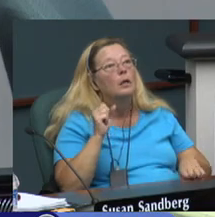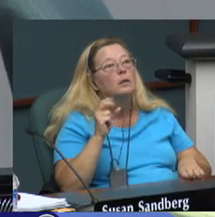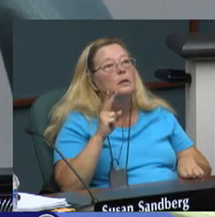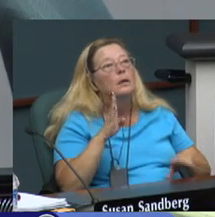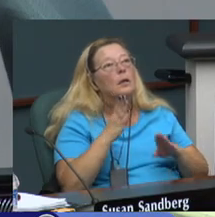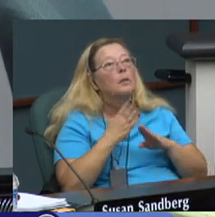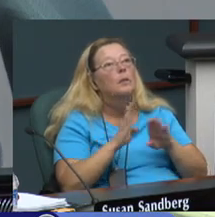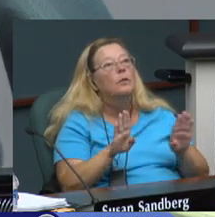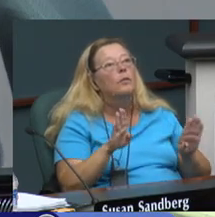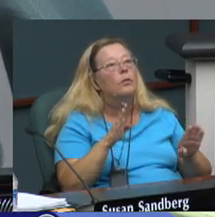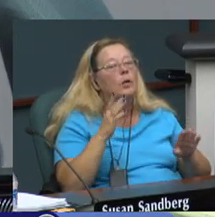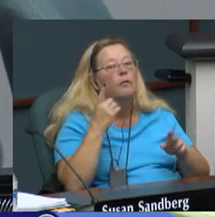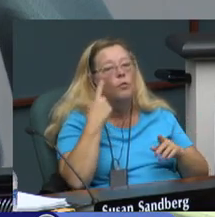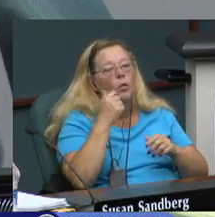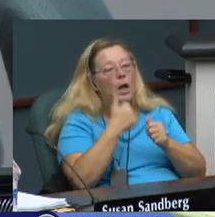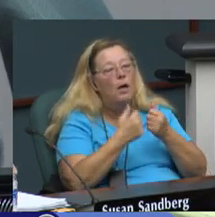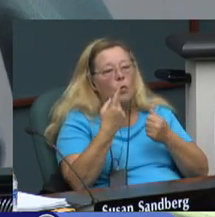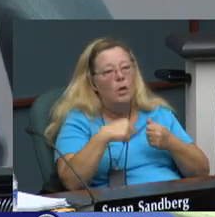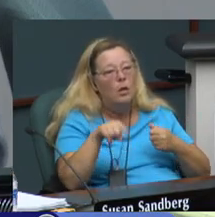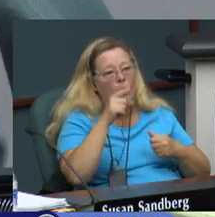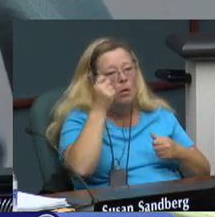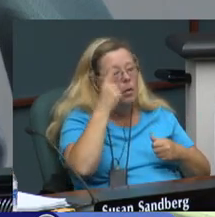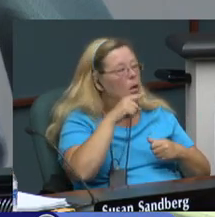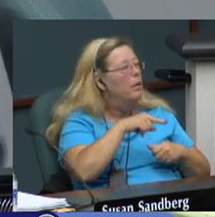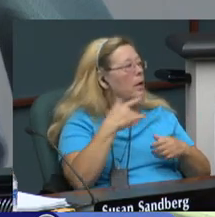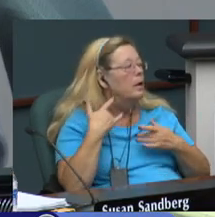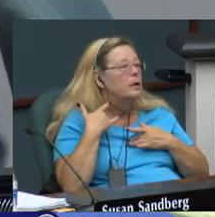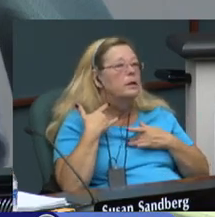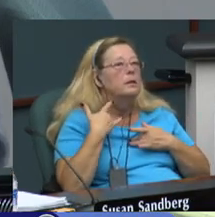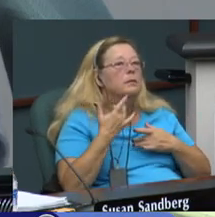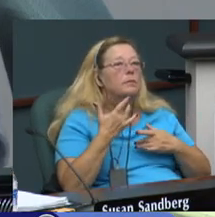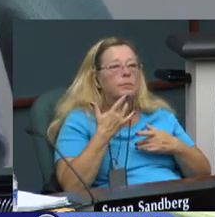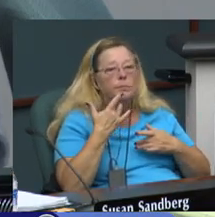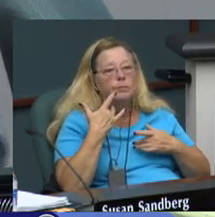for everyone's understanding this is typically when somebody comes in to